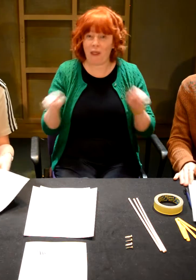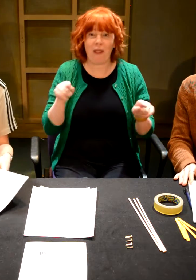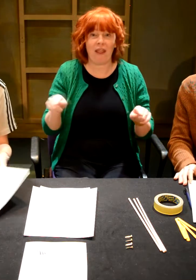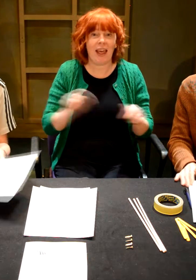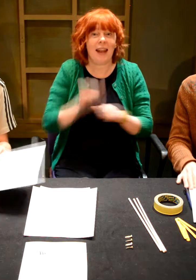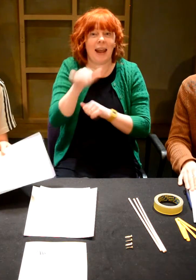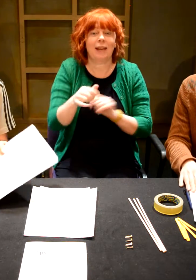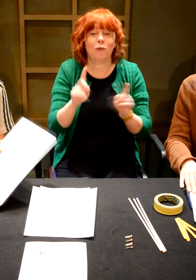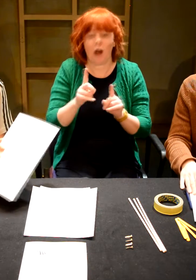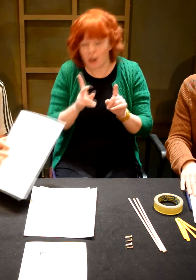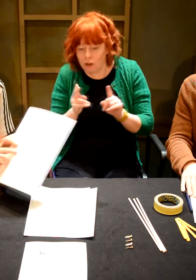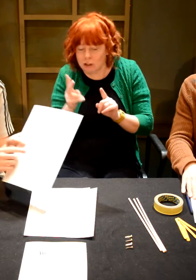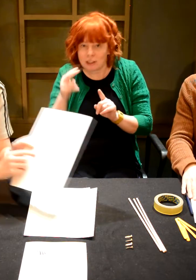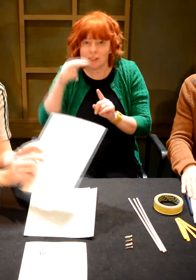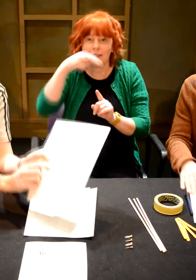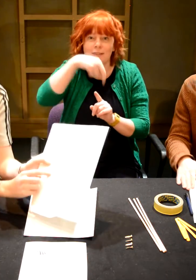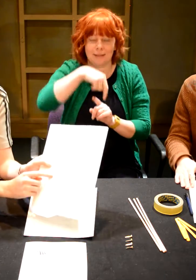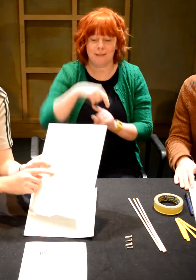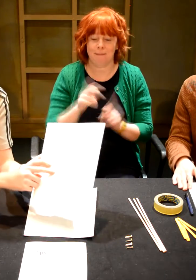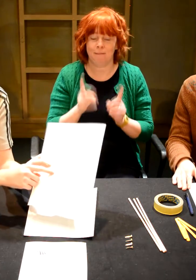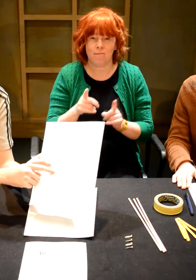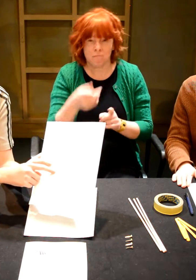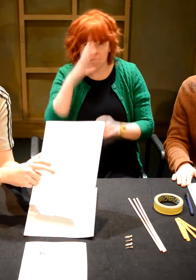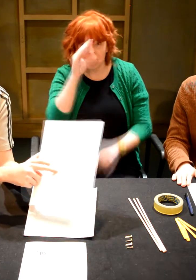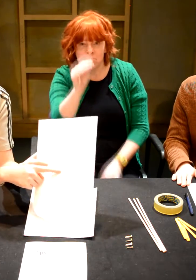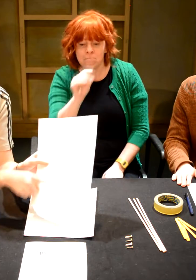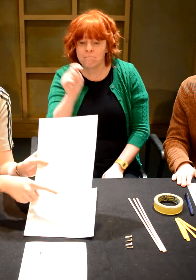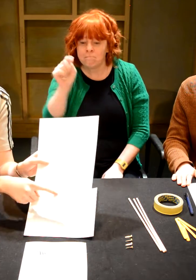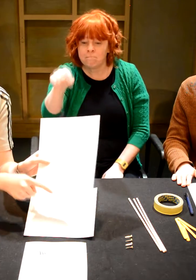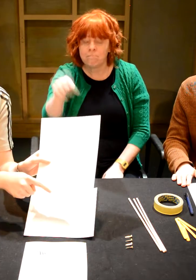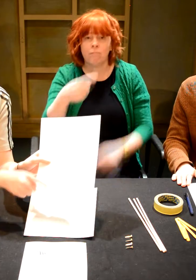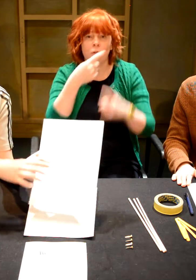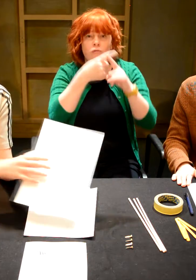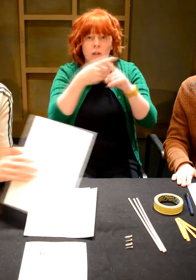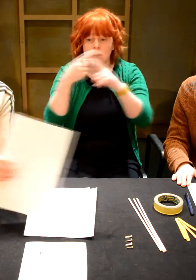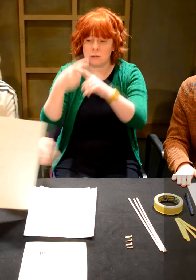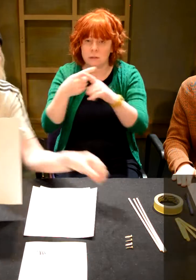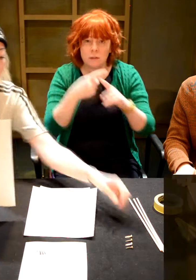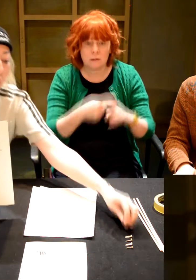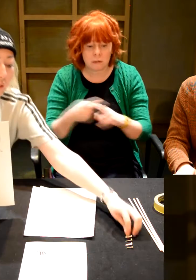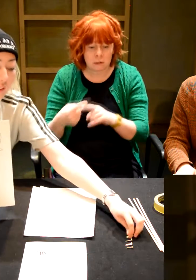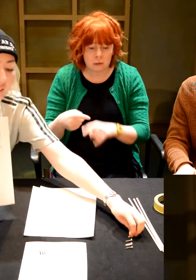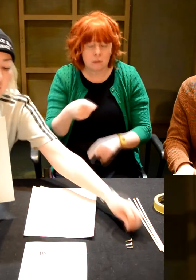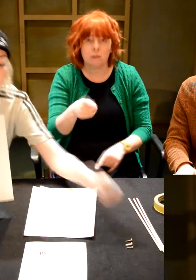them out. And I just want to point out that these crosses are where we're going to stick the